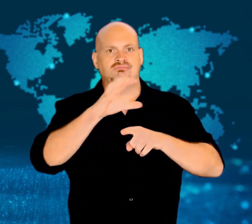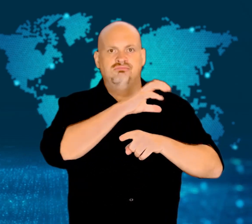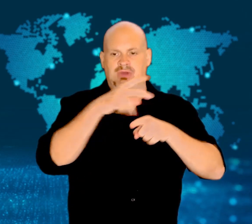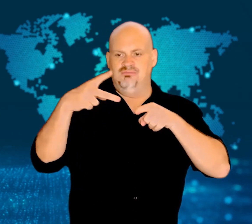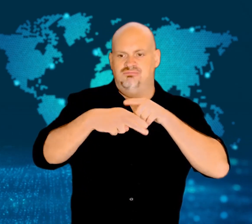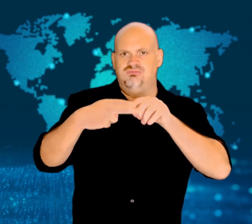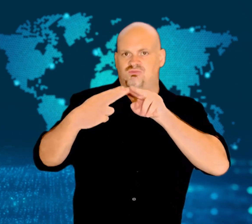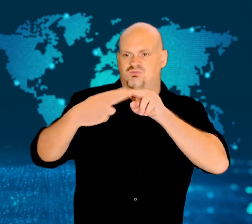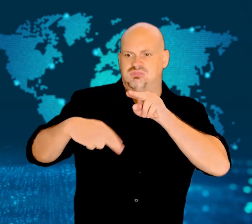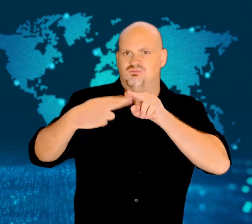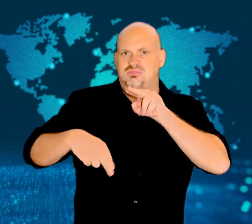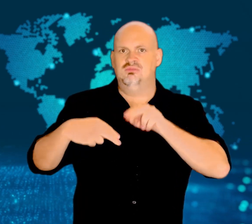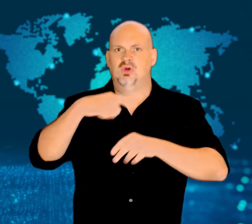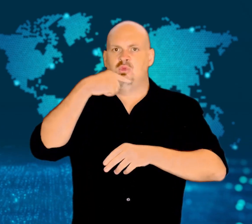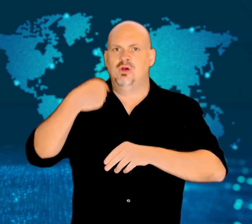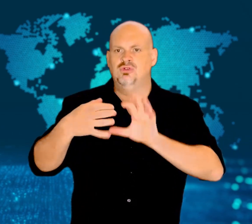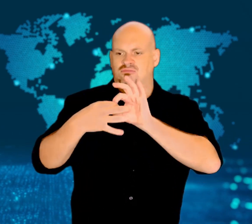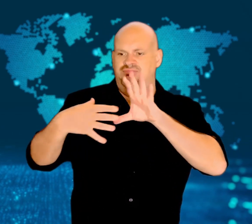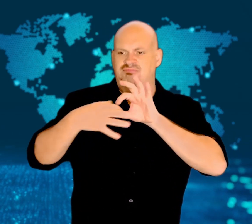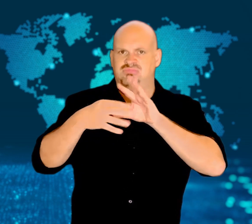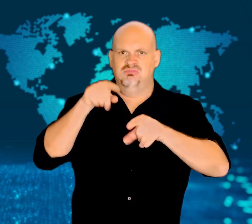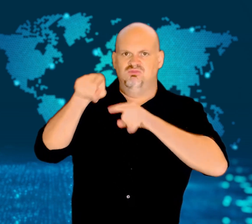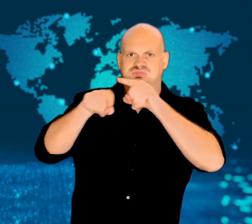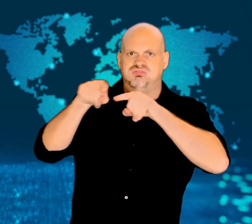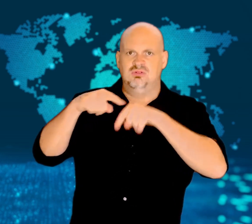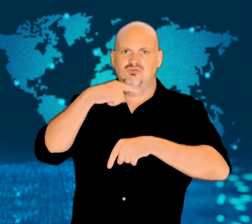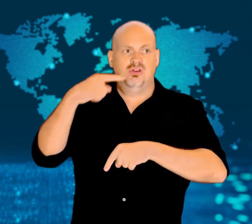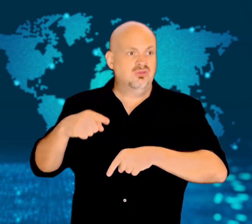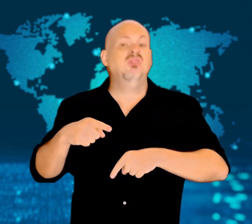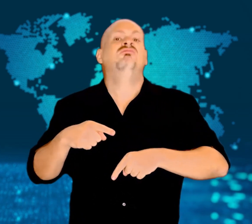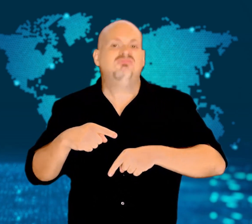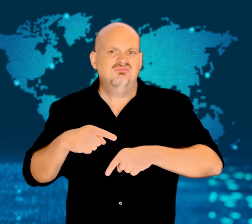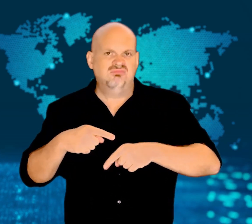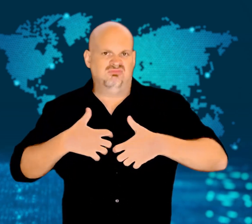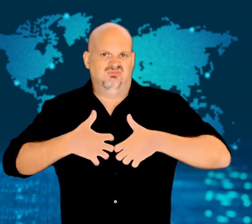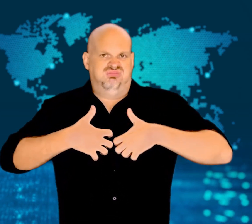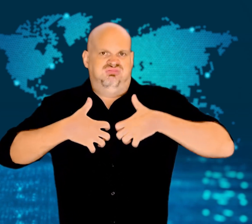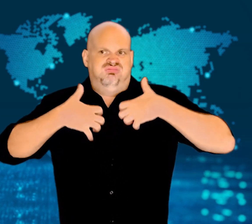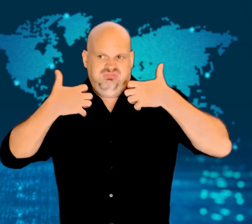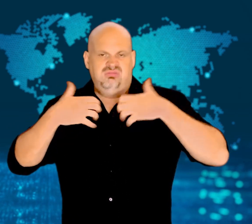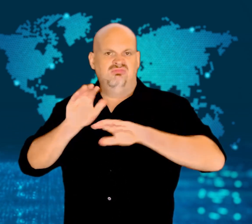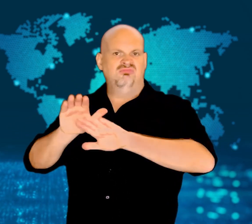and sanctions that were made against Russia.